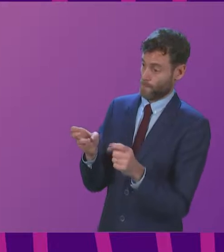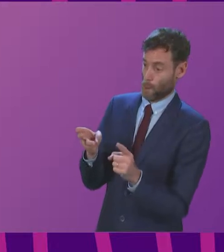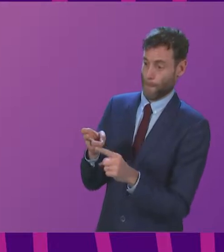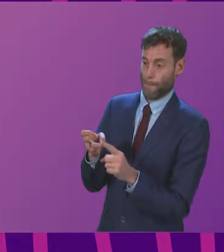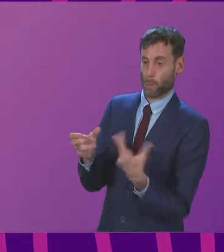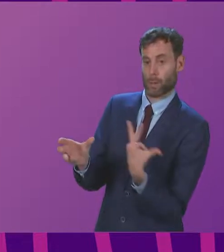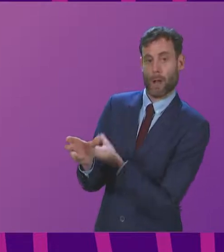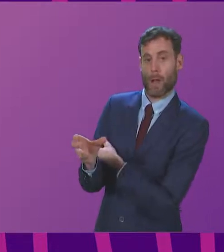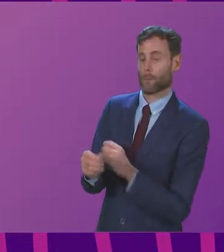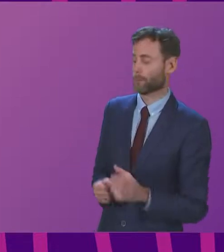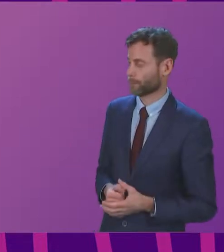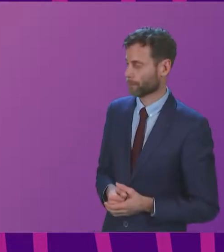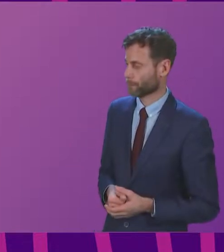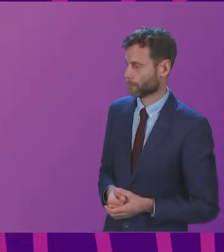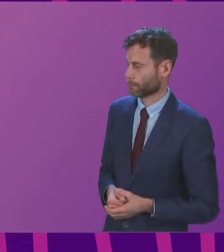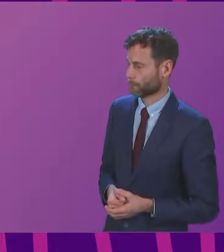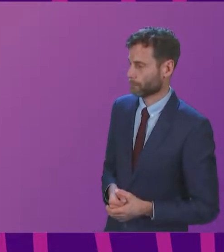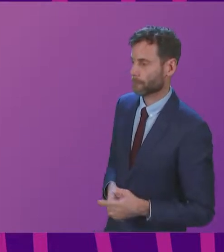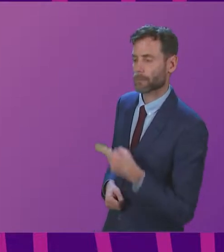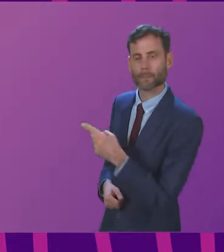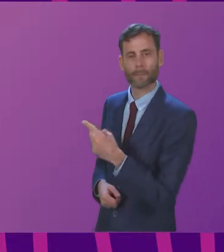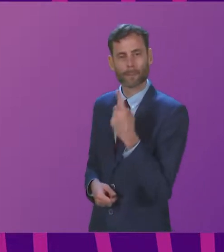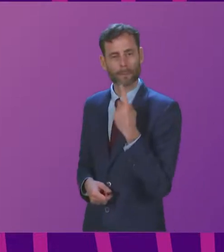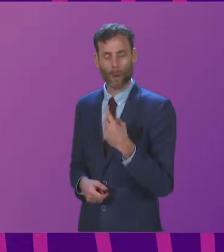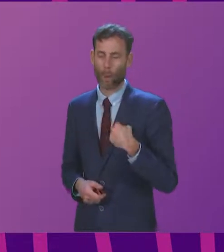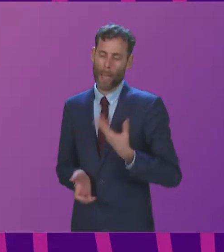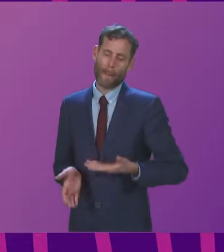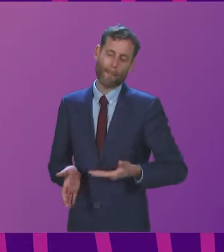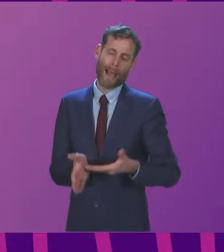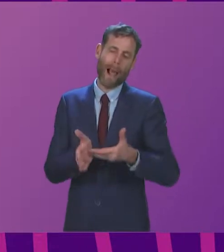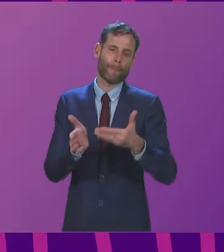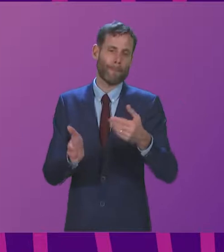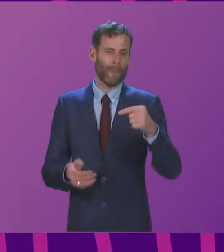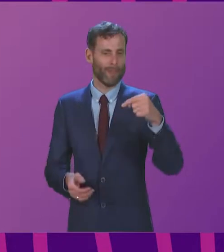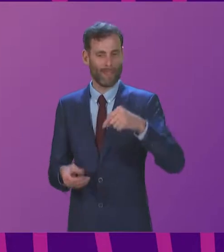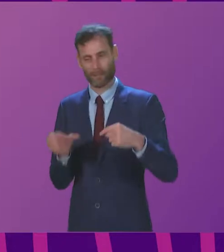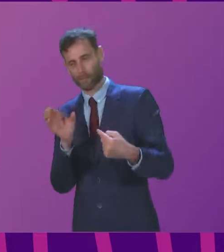The member says that we are making it up as we go along. We are not doing that. We are